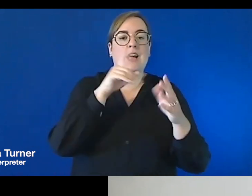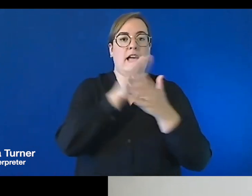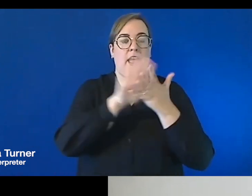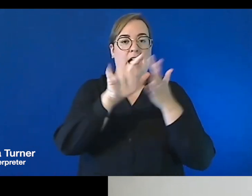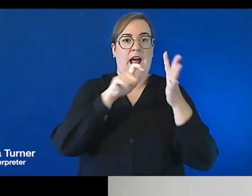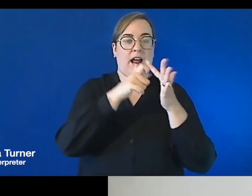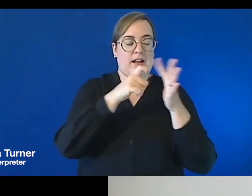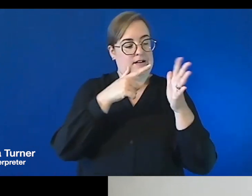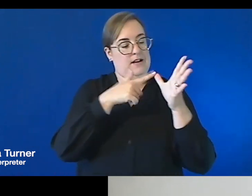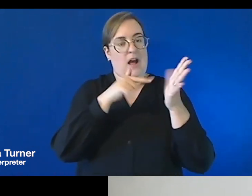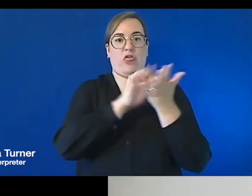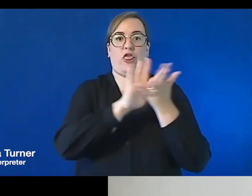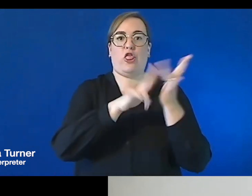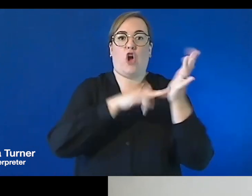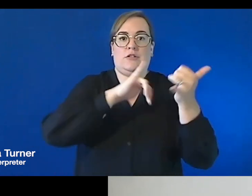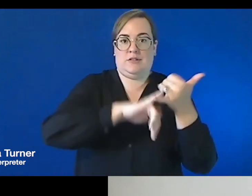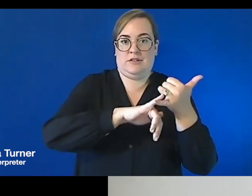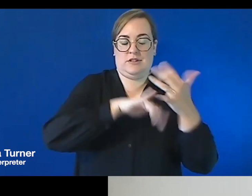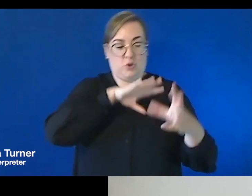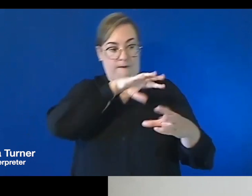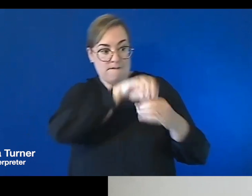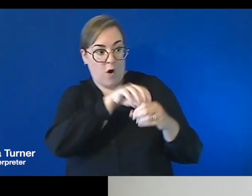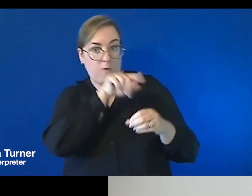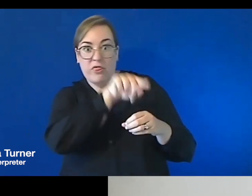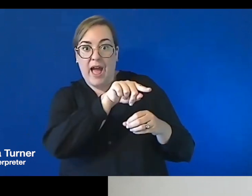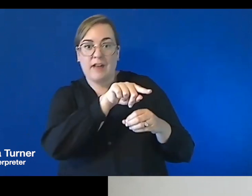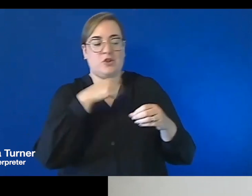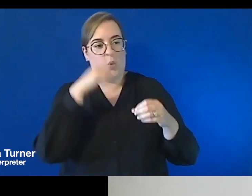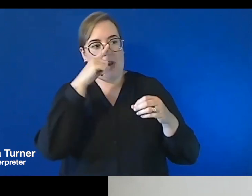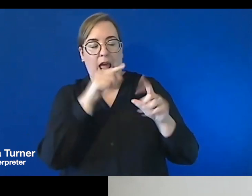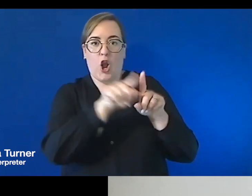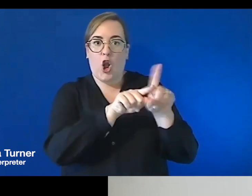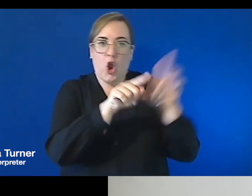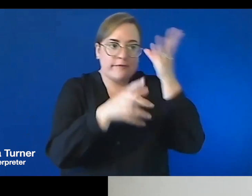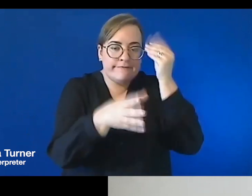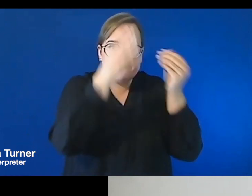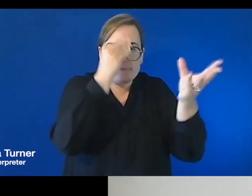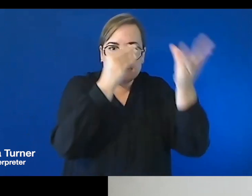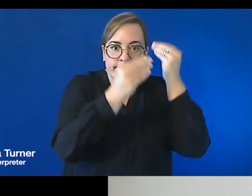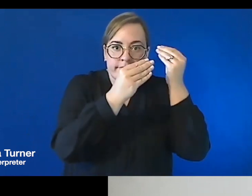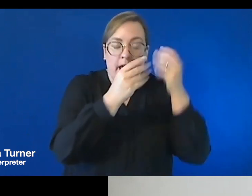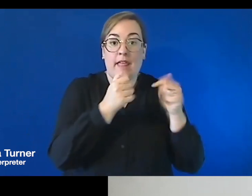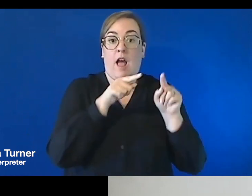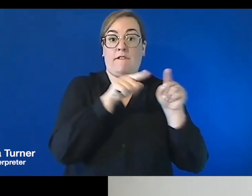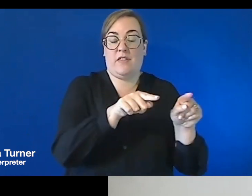as you have a prototype team you're able to join some acceleration programs like a 500 Startups,